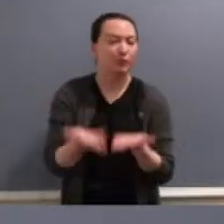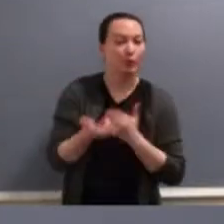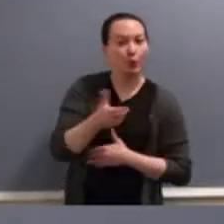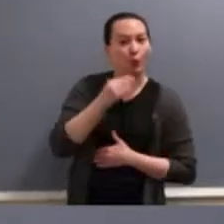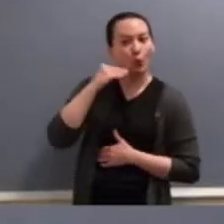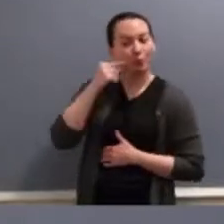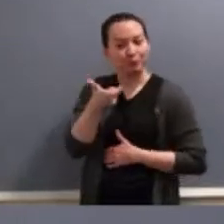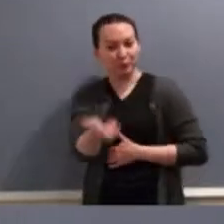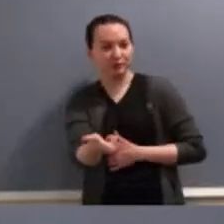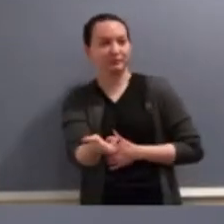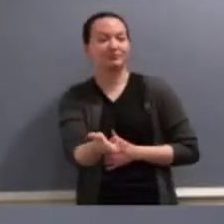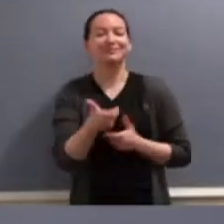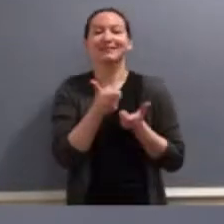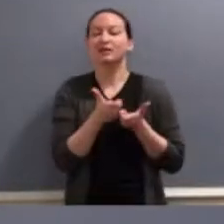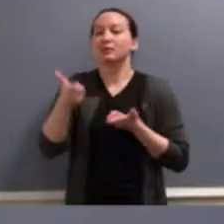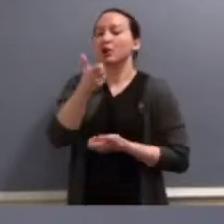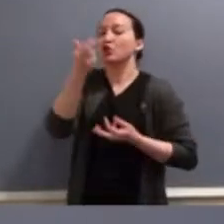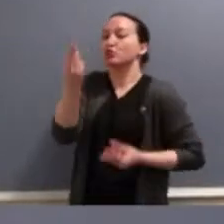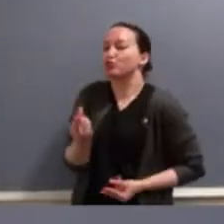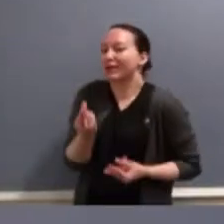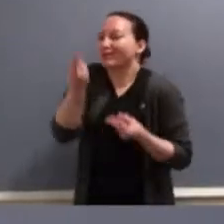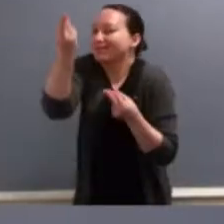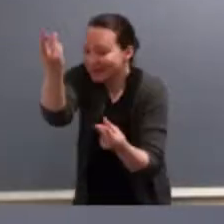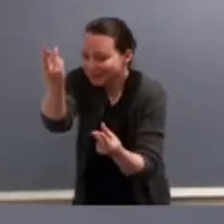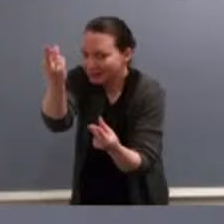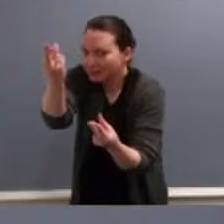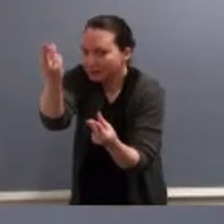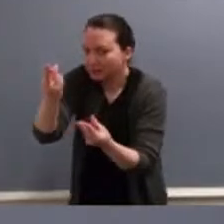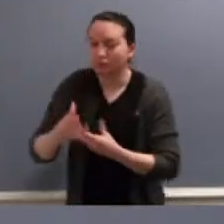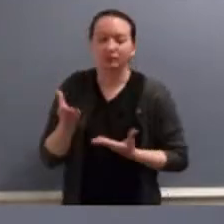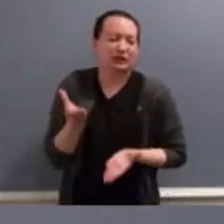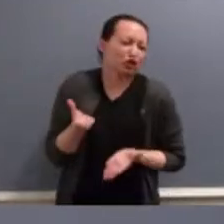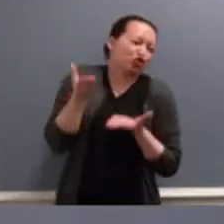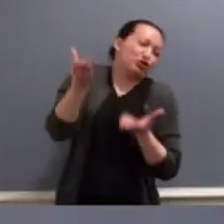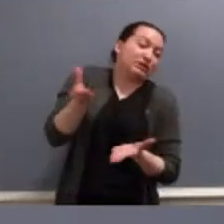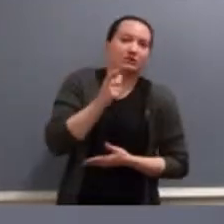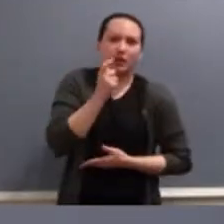that this is the administration's recommended budget this is not the Board of County